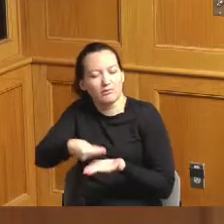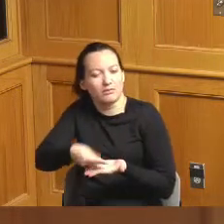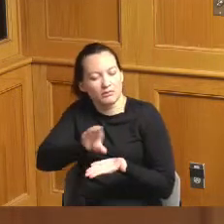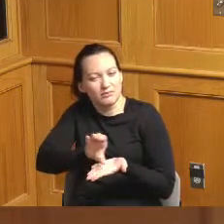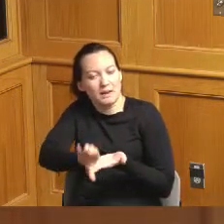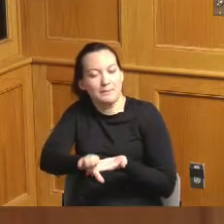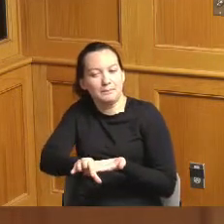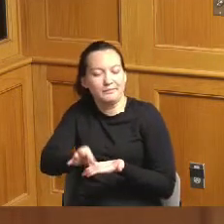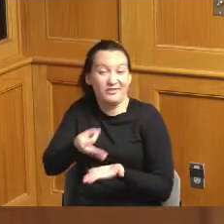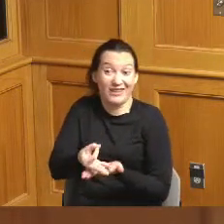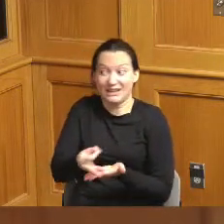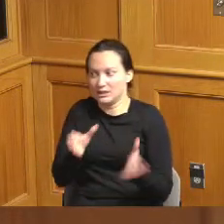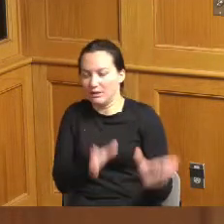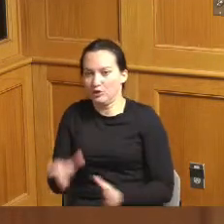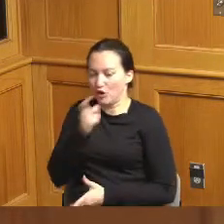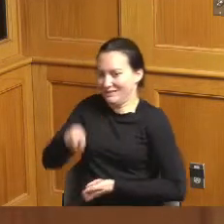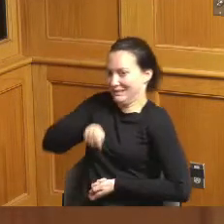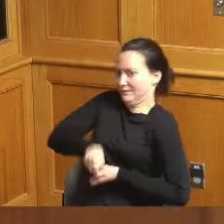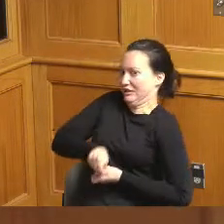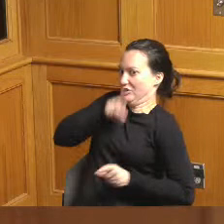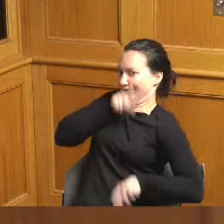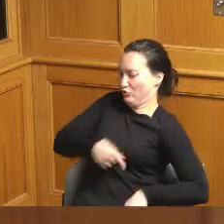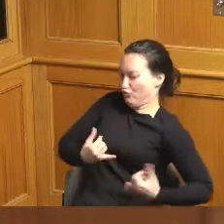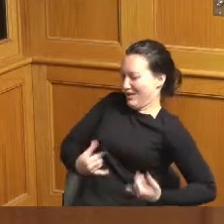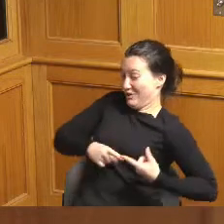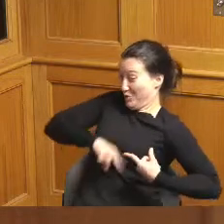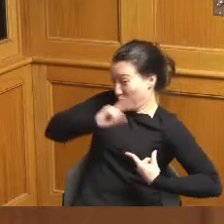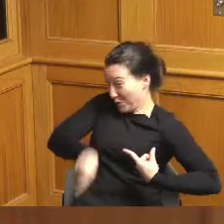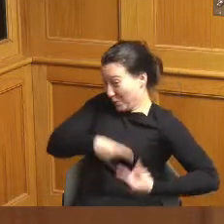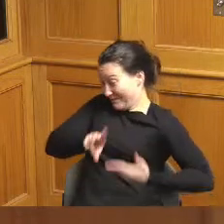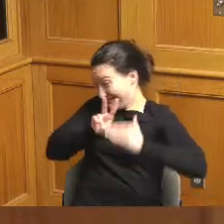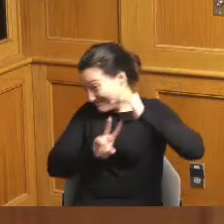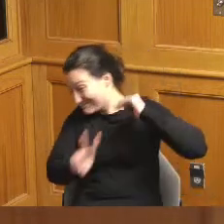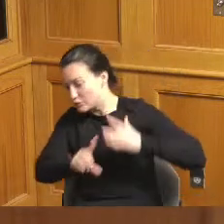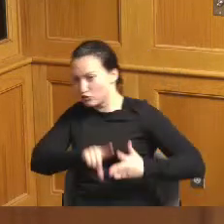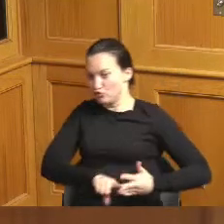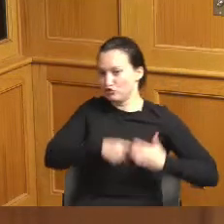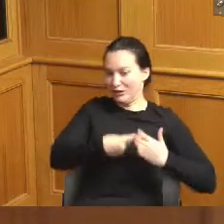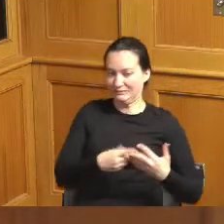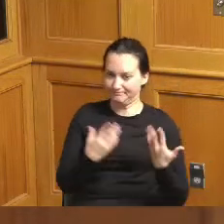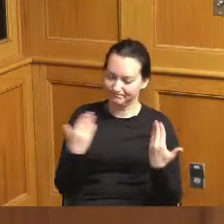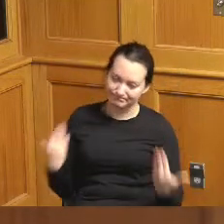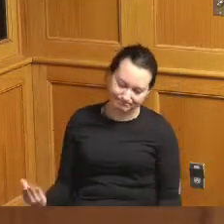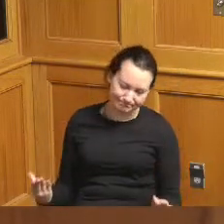that I don't have a a direct answer for when that project is going to be initiated but we'll talk